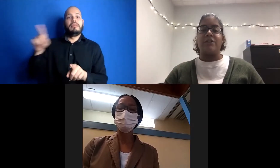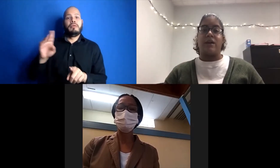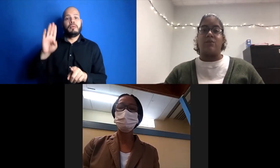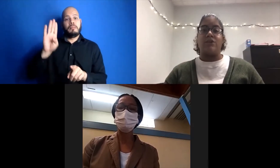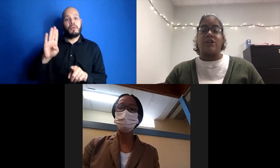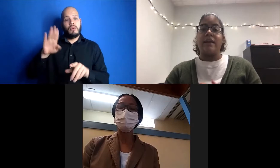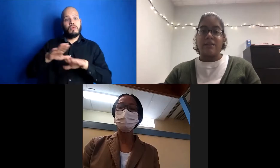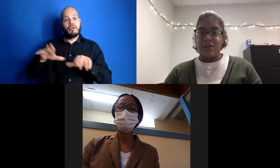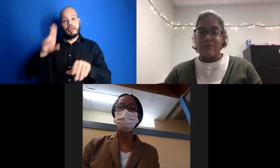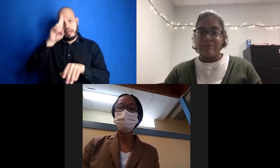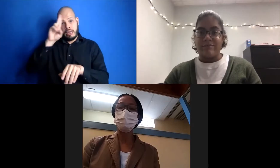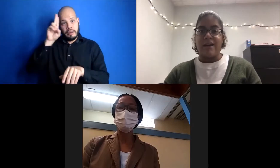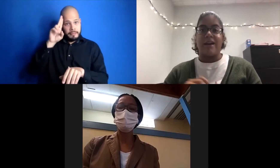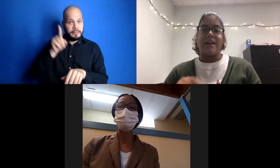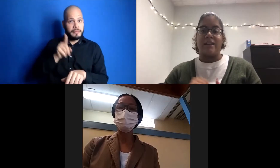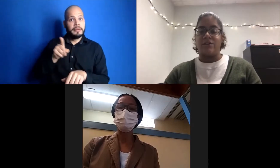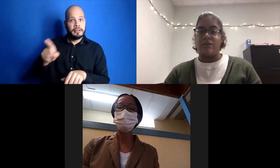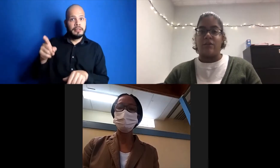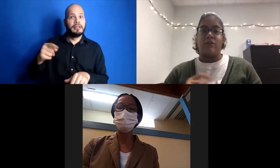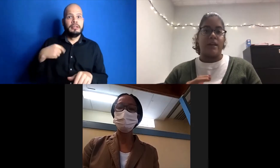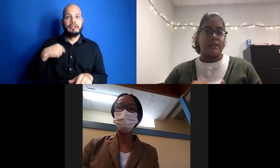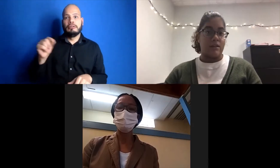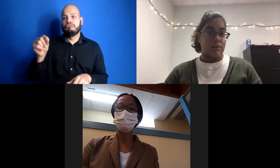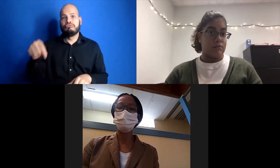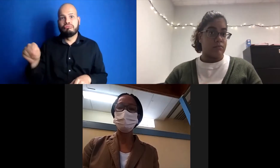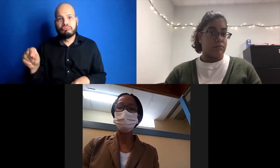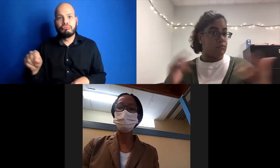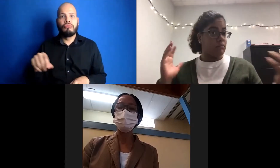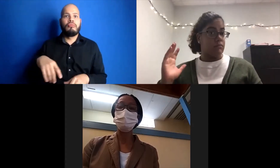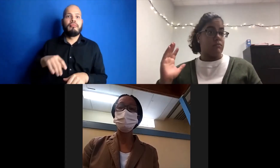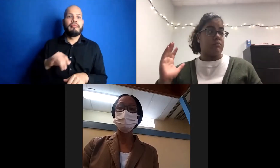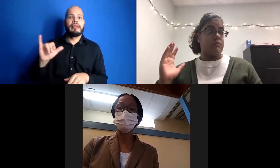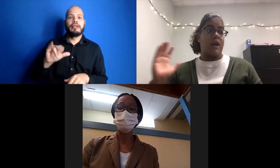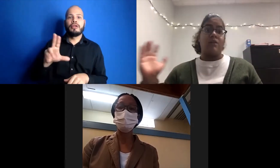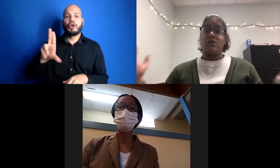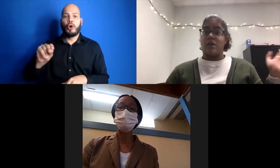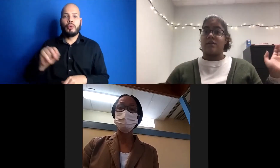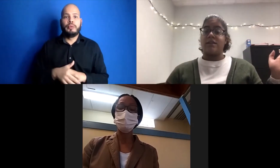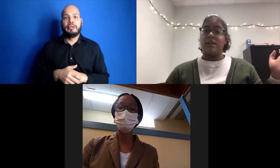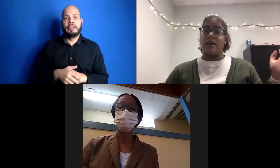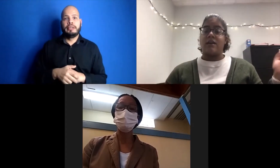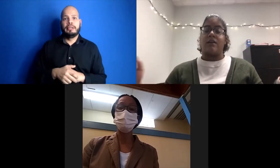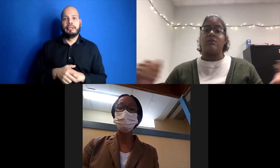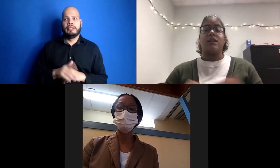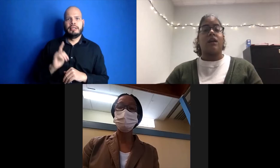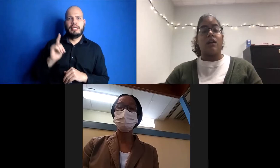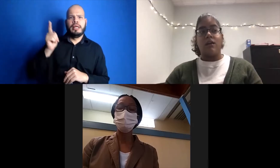not wish to answer I got an interview three days later I was shocked to see that I was like oh